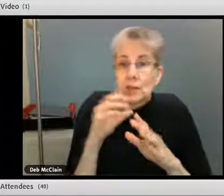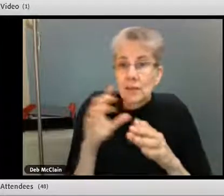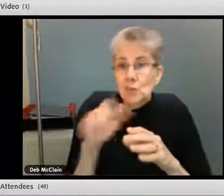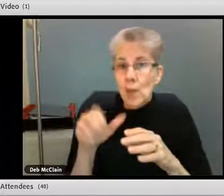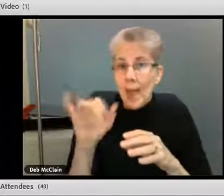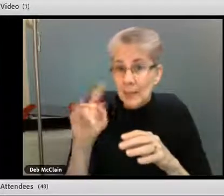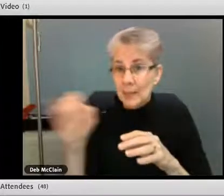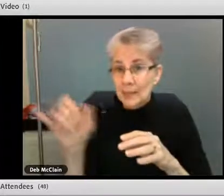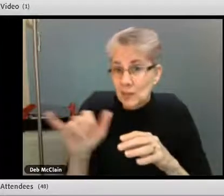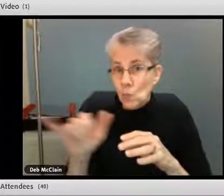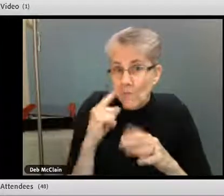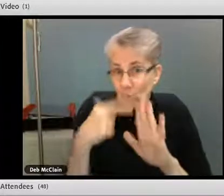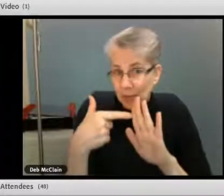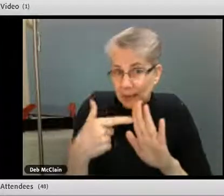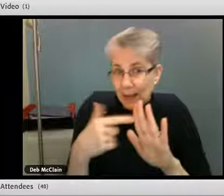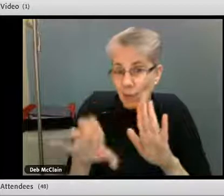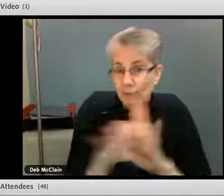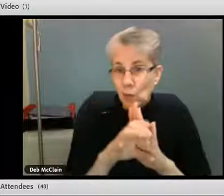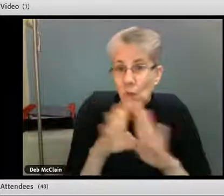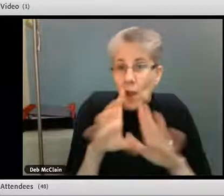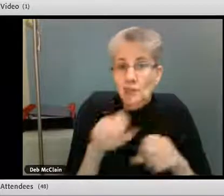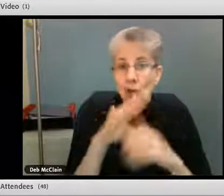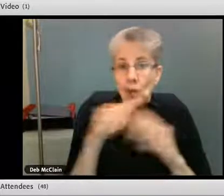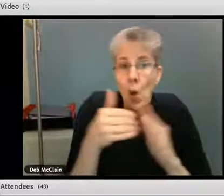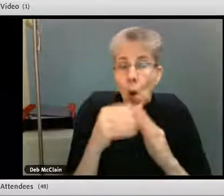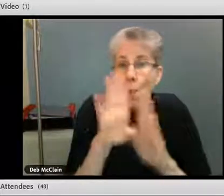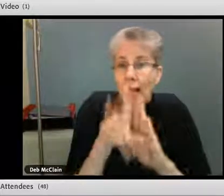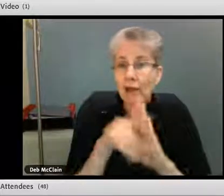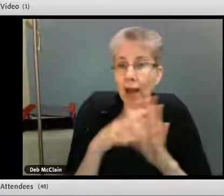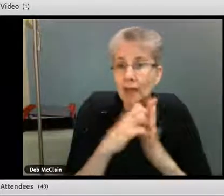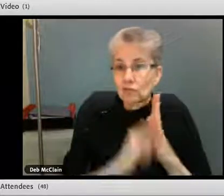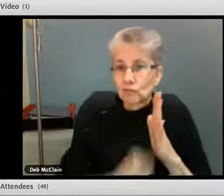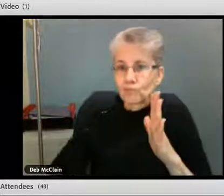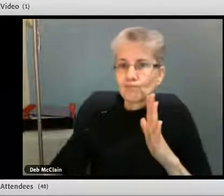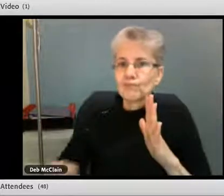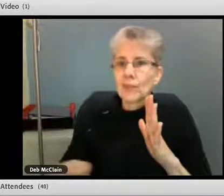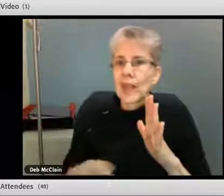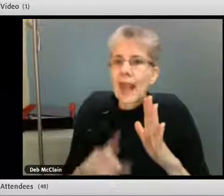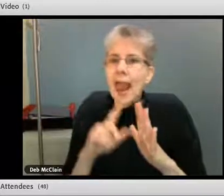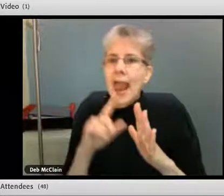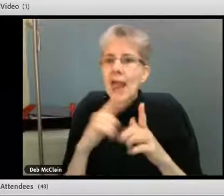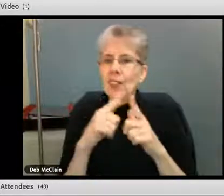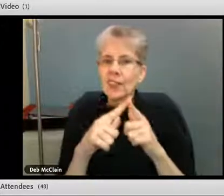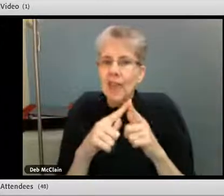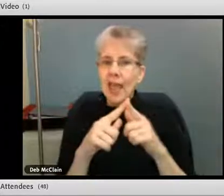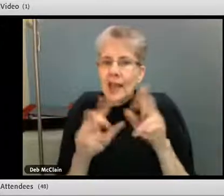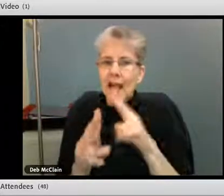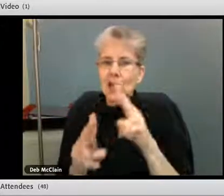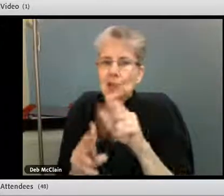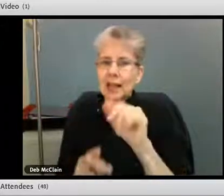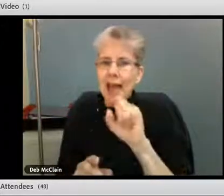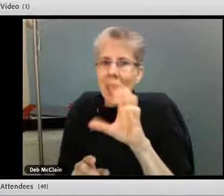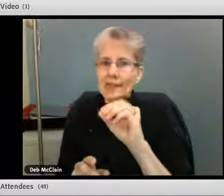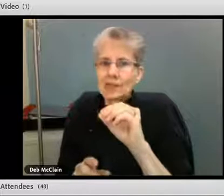I just took the whole background out of myself, and then I used a lasso, captured just myself, or save it as a PNG,